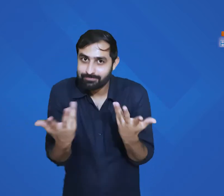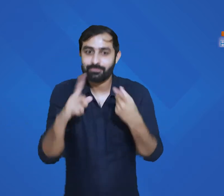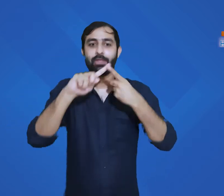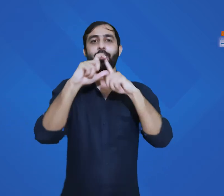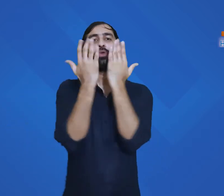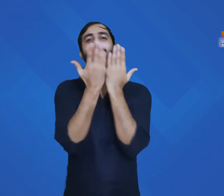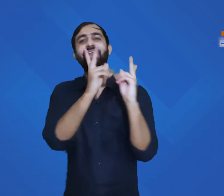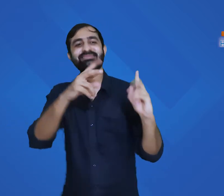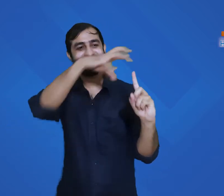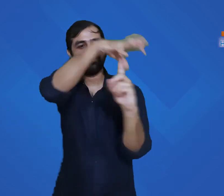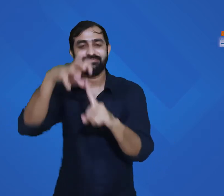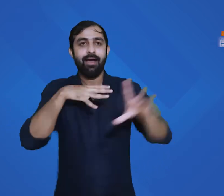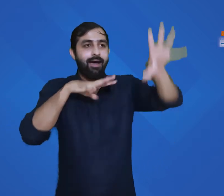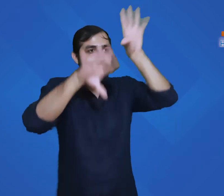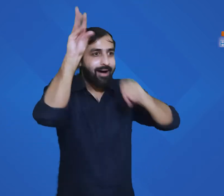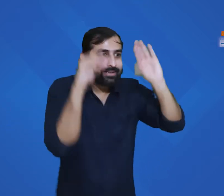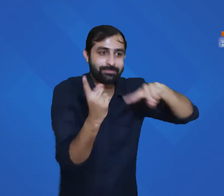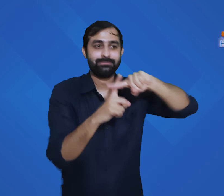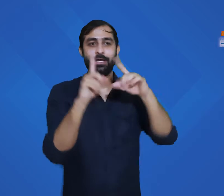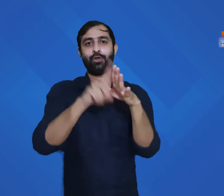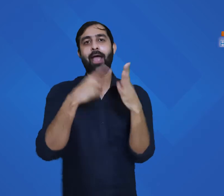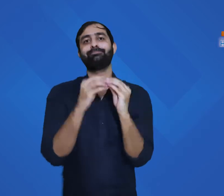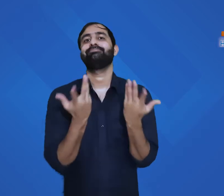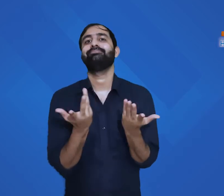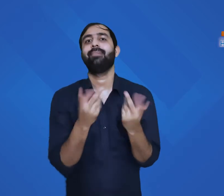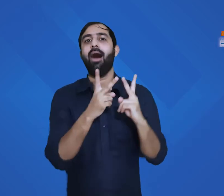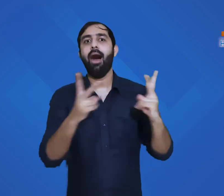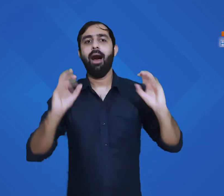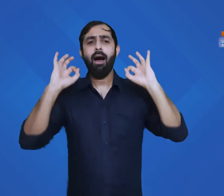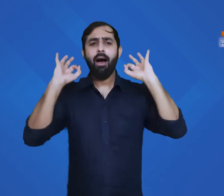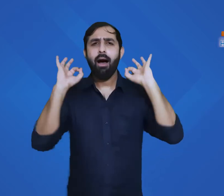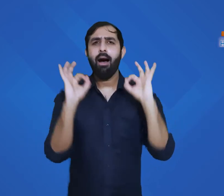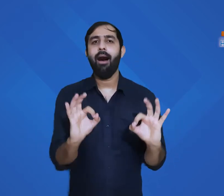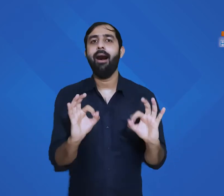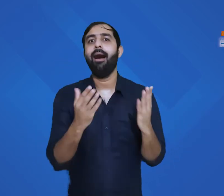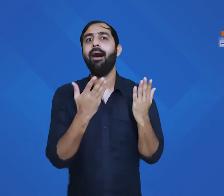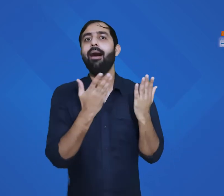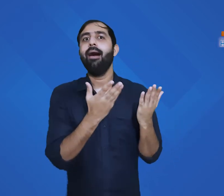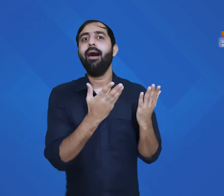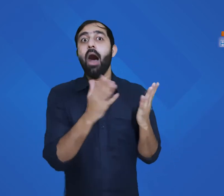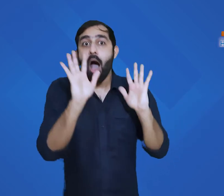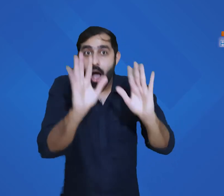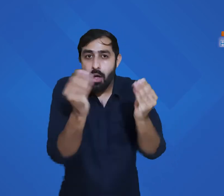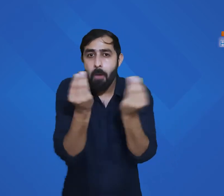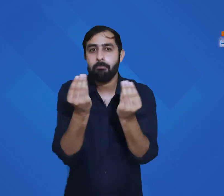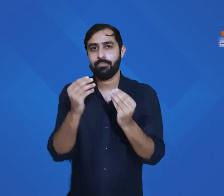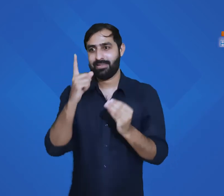to pursue my dreams of a better education and good paying jobs. This was the time when women began taking up jobs